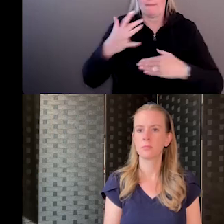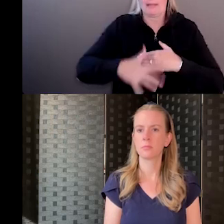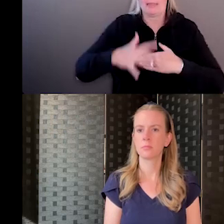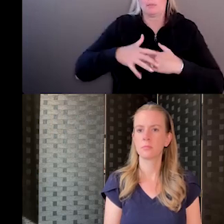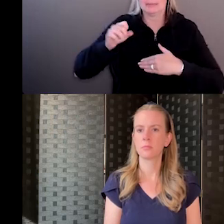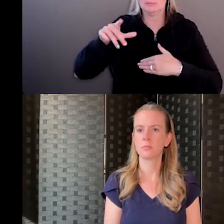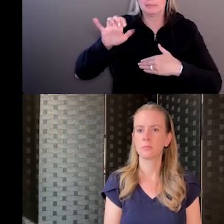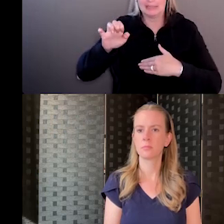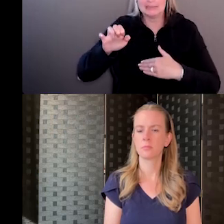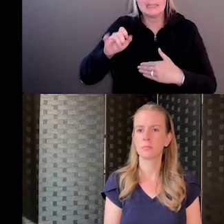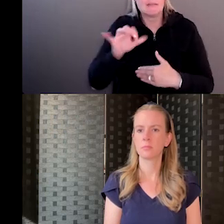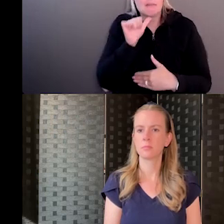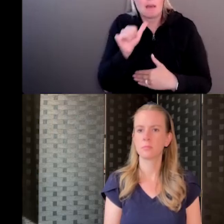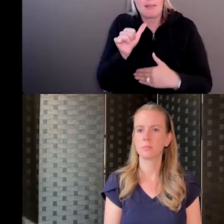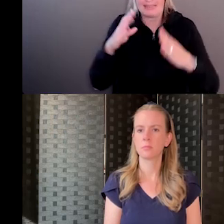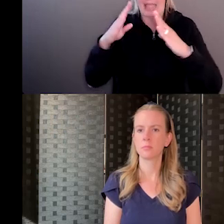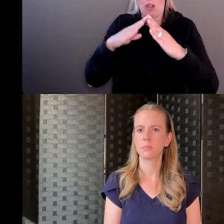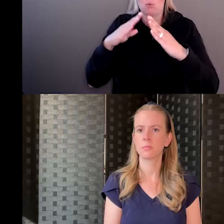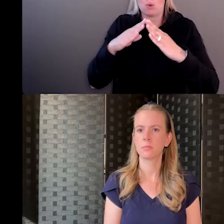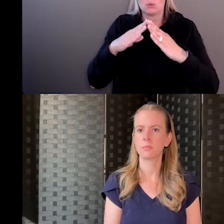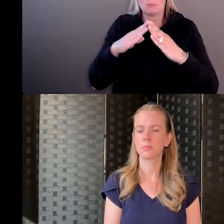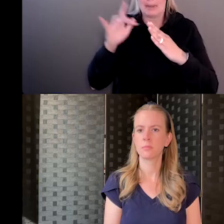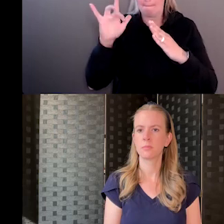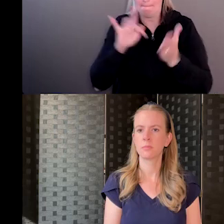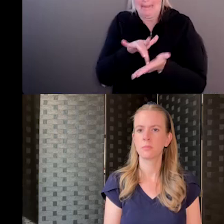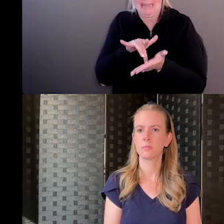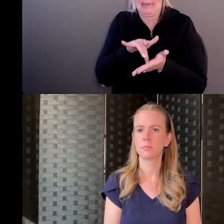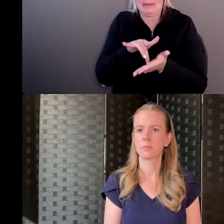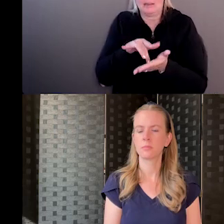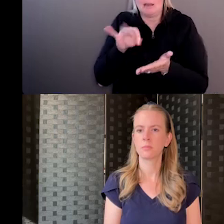That would otherwise push the arrows to midway along the width of the button which is weird